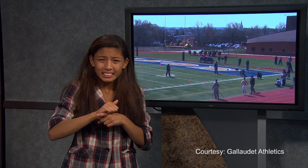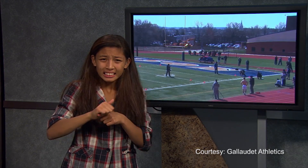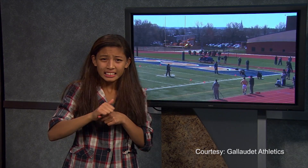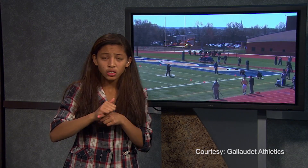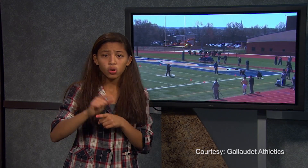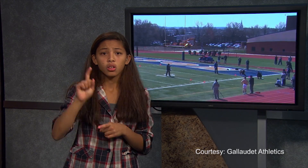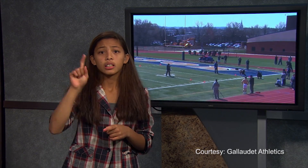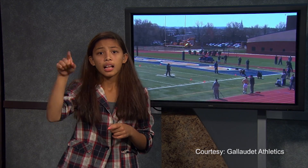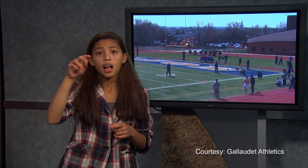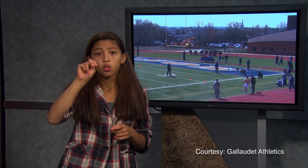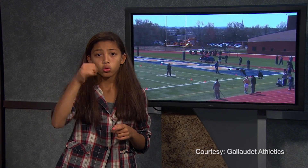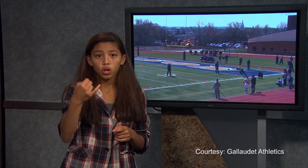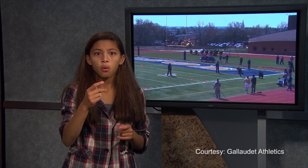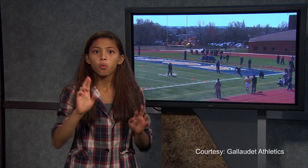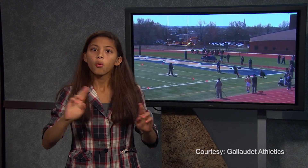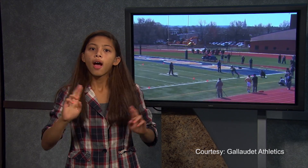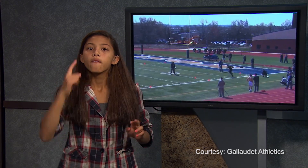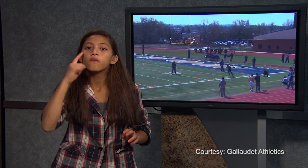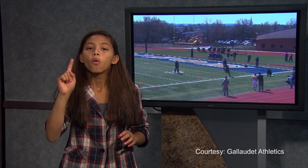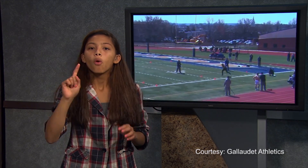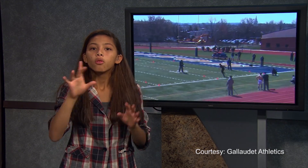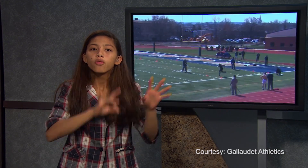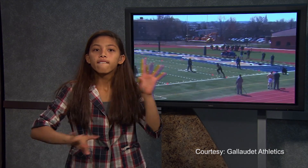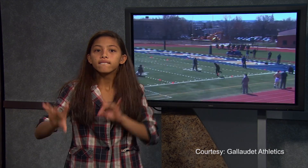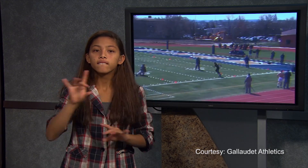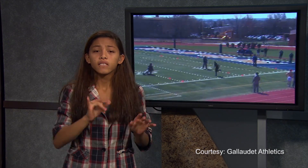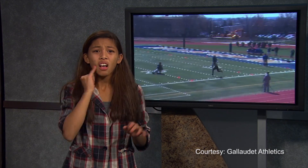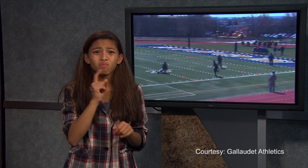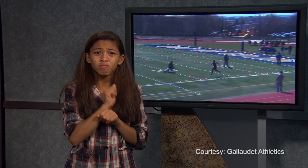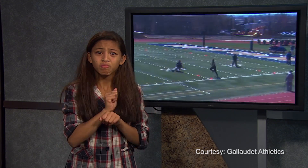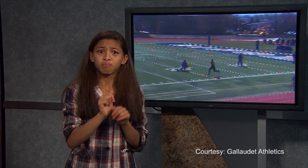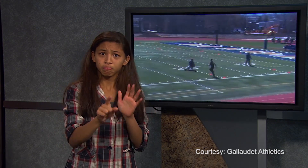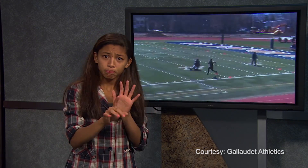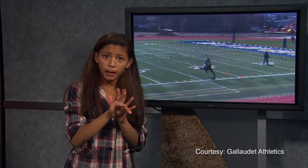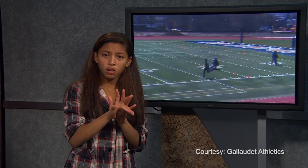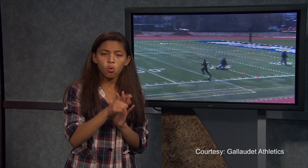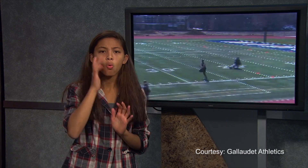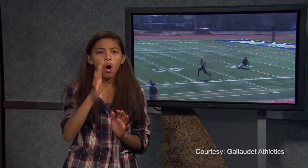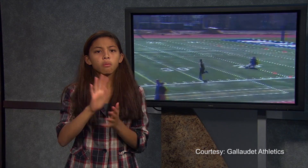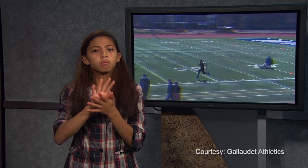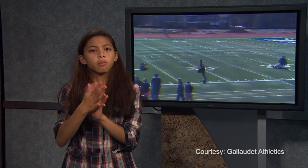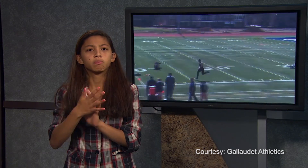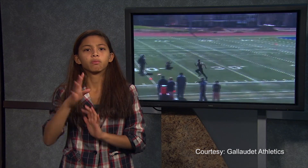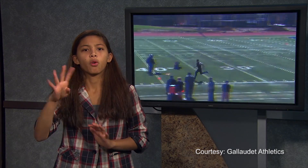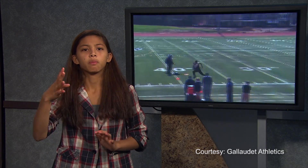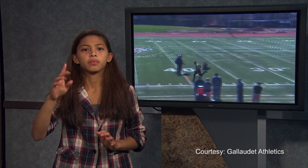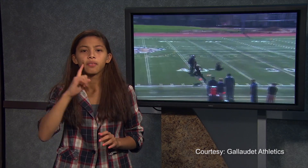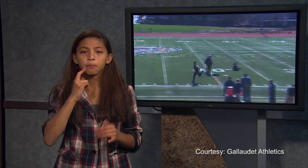AT THE TEST FOOTBALL ACADEMY IN NEW JERSEY. IF DRAFTED HE WILL BE THE FOURTH DEAF ATHLETE